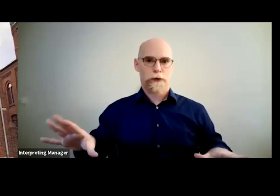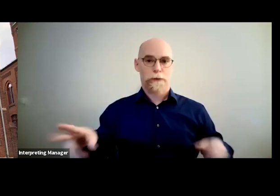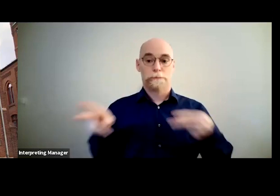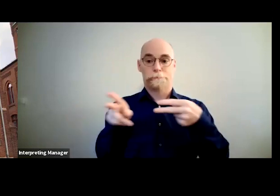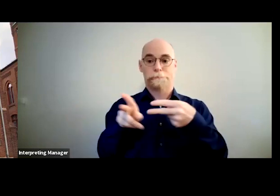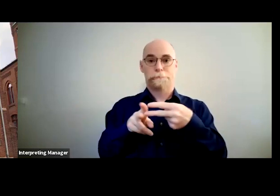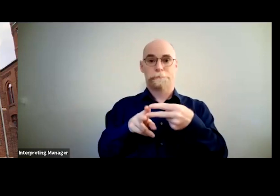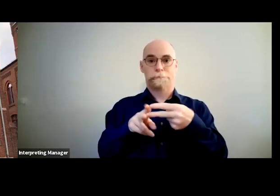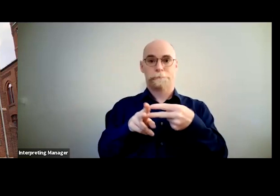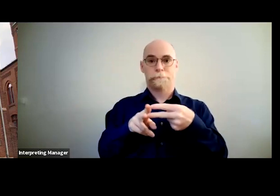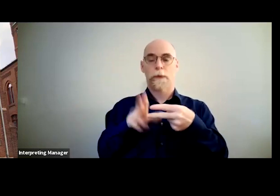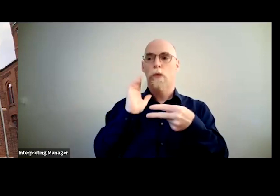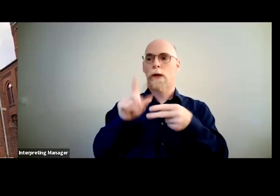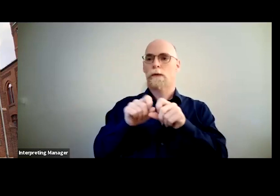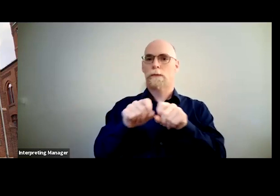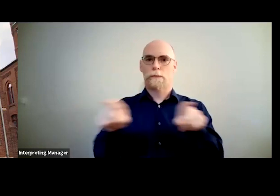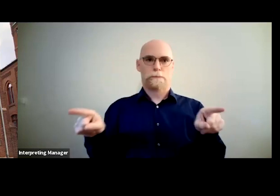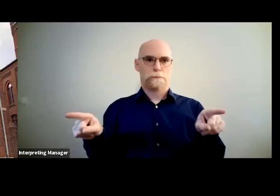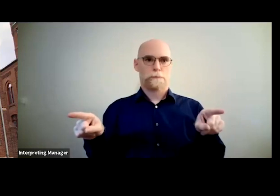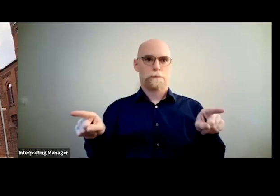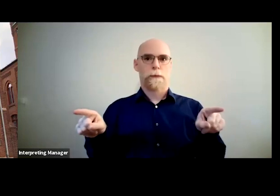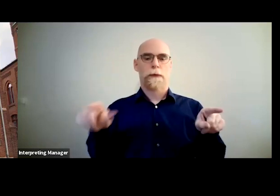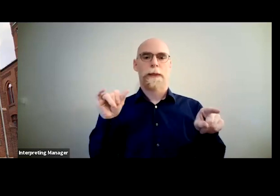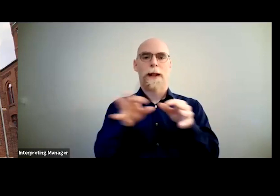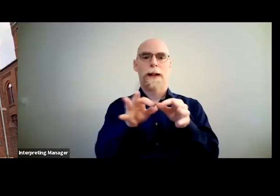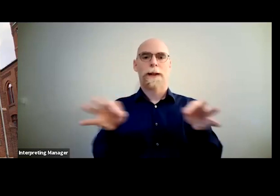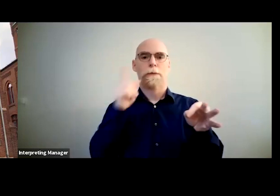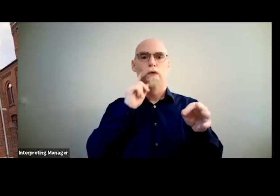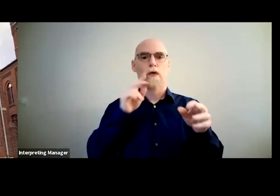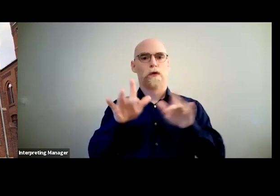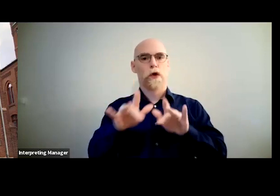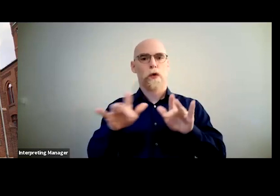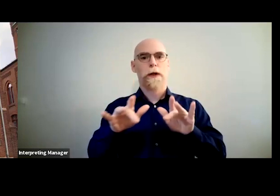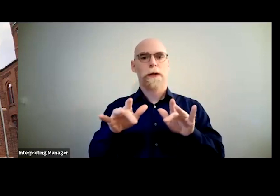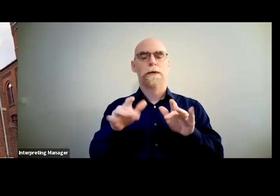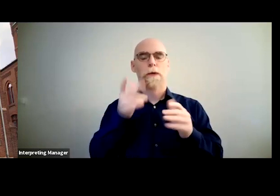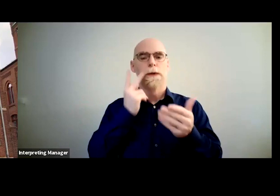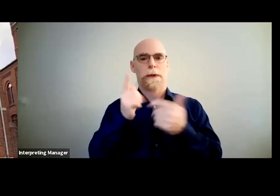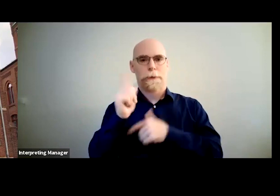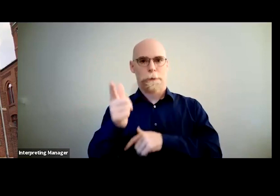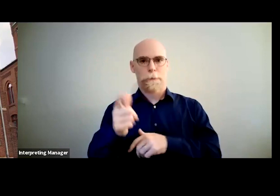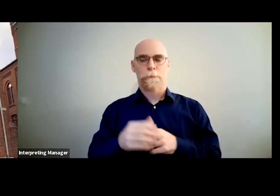is a core value at The Peale, so you'll find our programs ASL interpreted and captioned almost